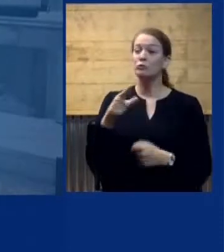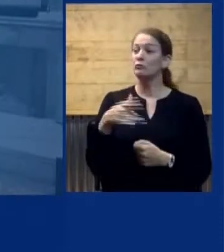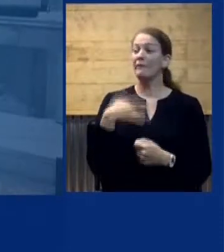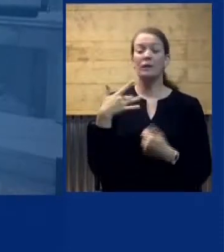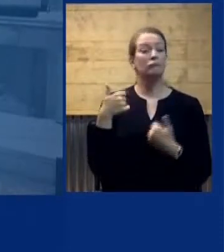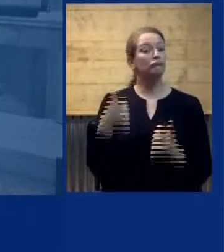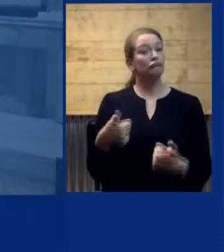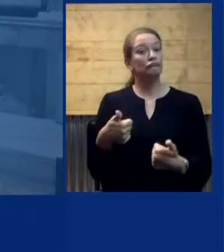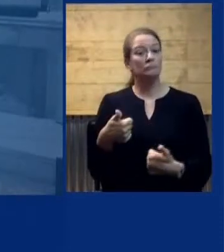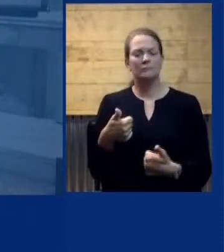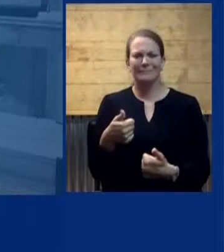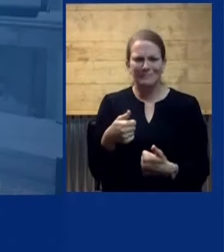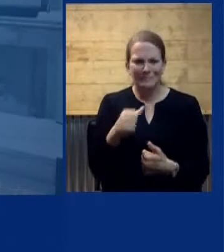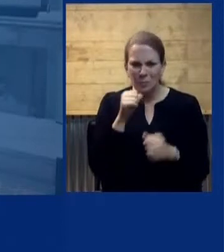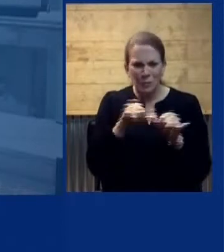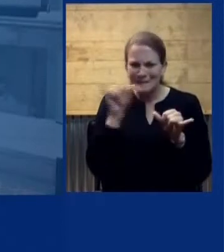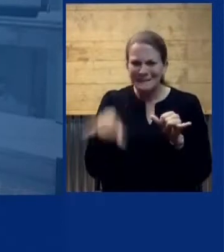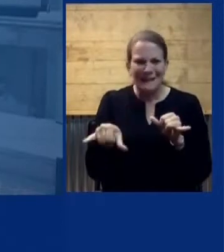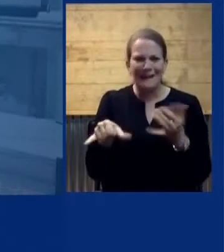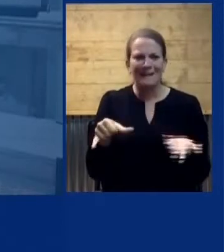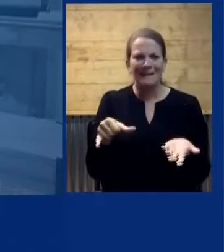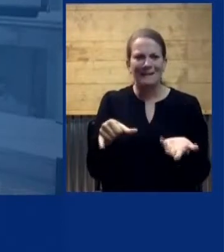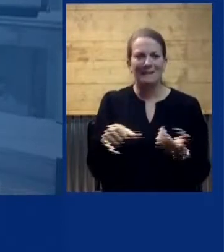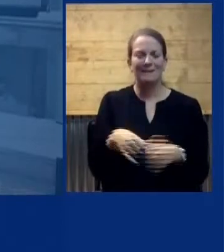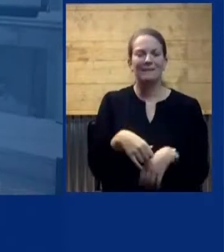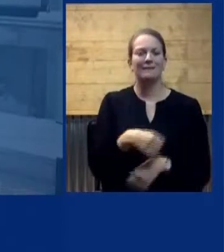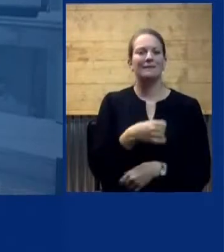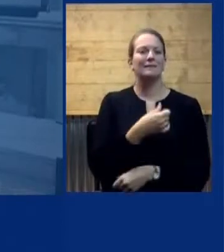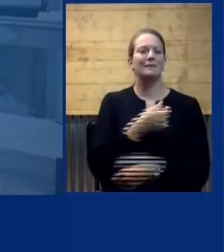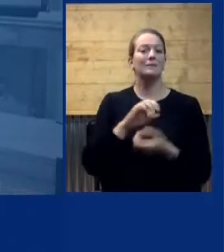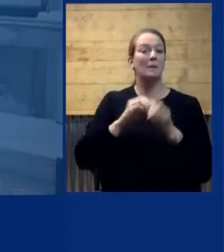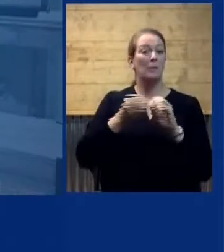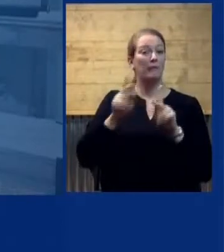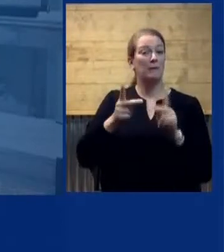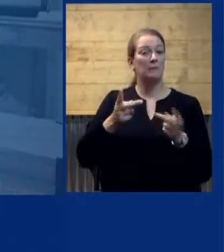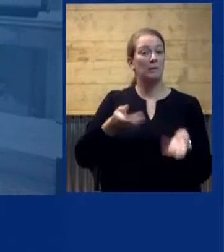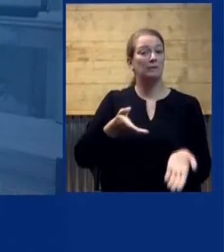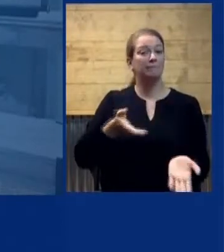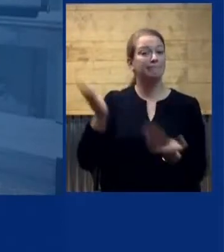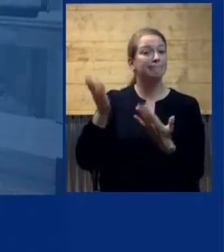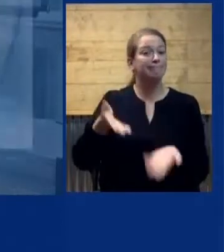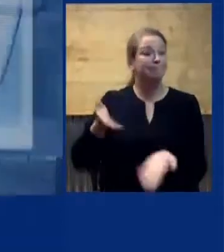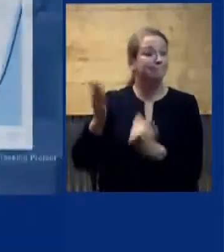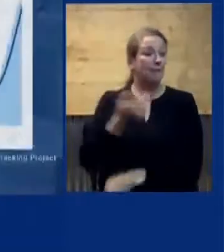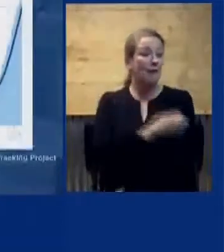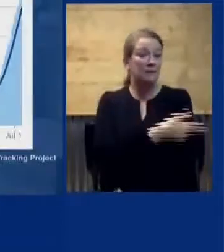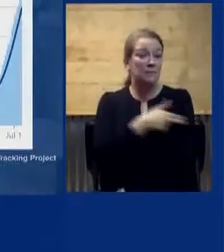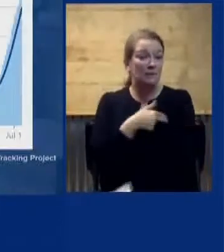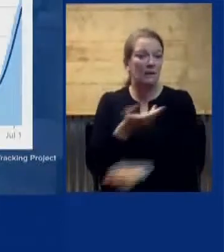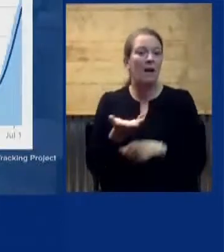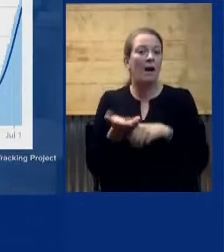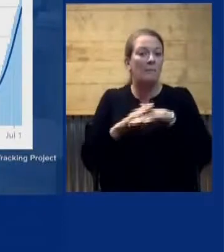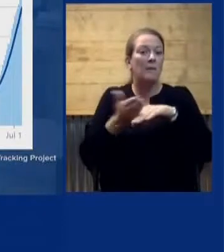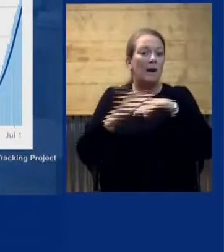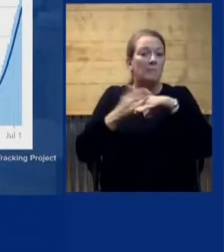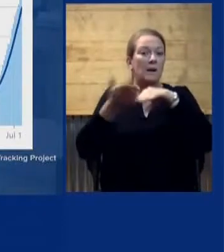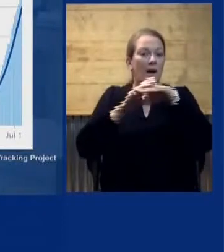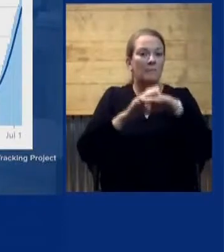UNLESS THEY'RE SICK. NO ONE GOES IN FOR A VACATION.